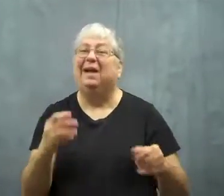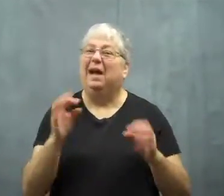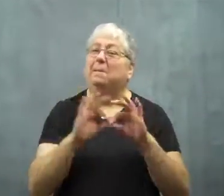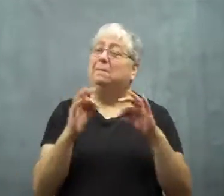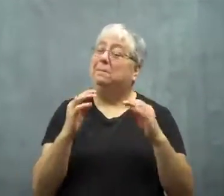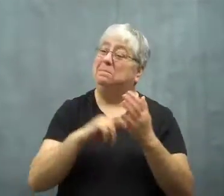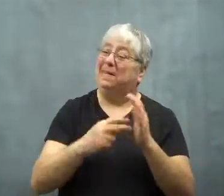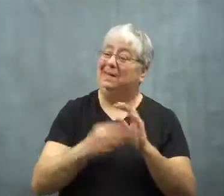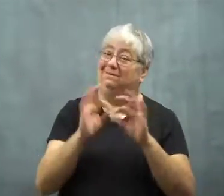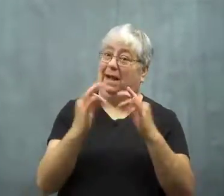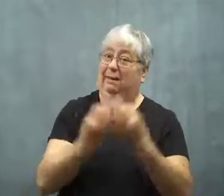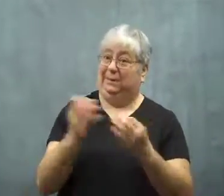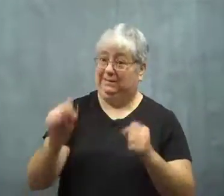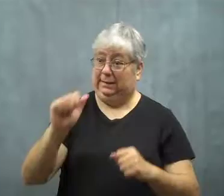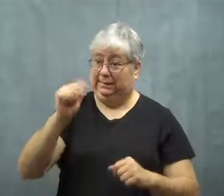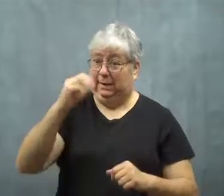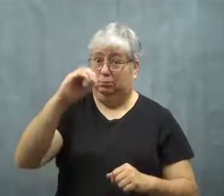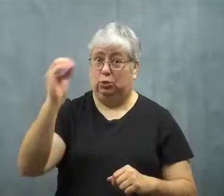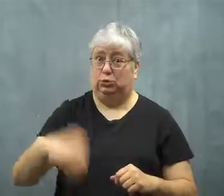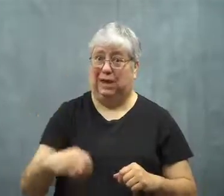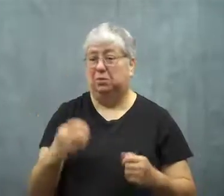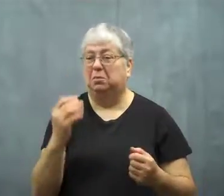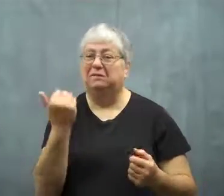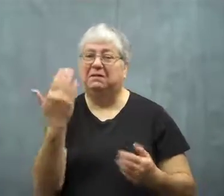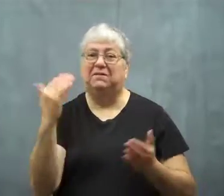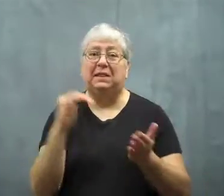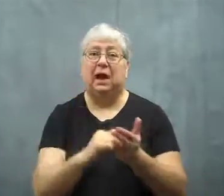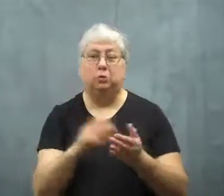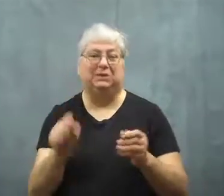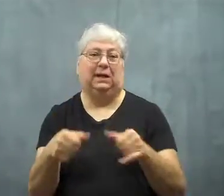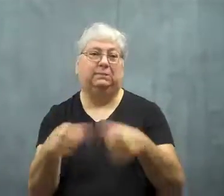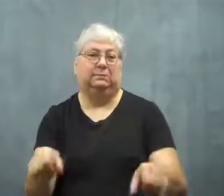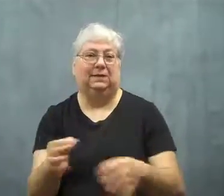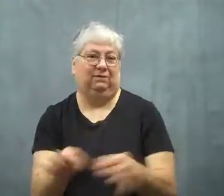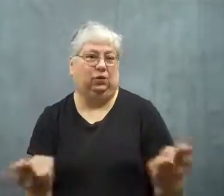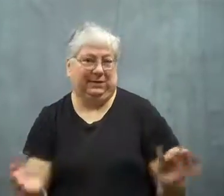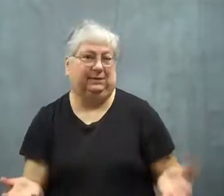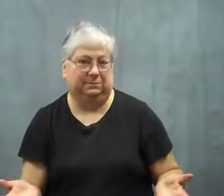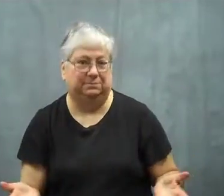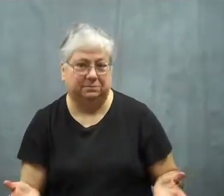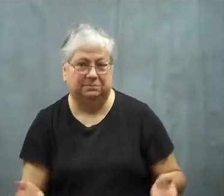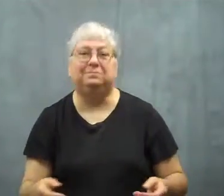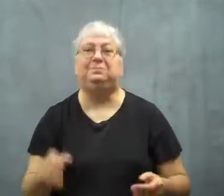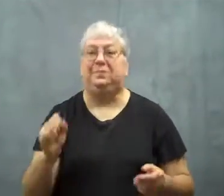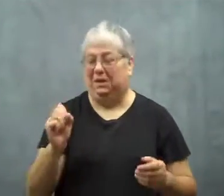That means he could be released once the family posts 10%, or $15,000.